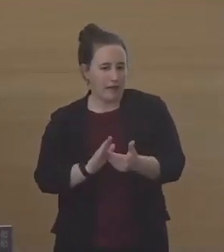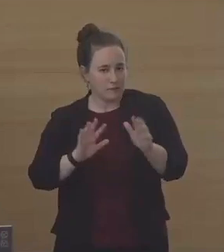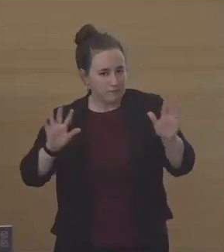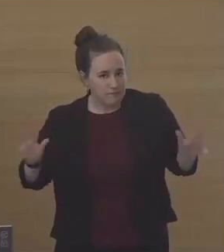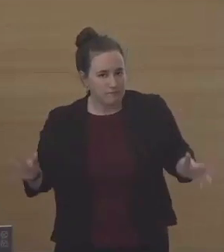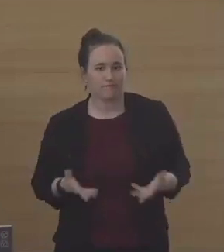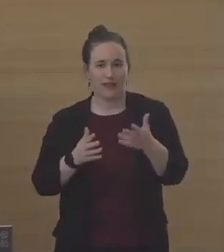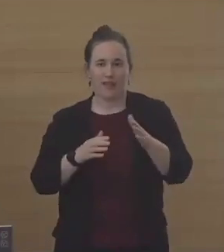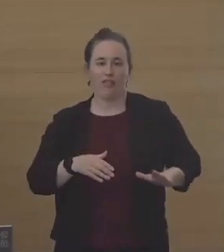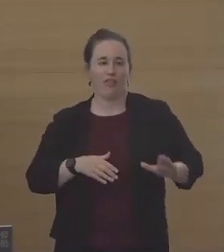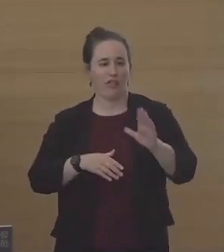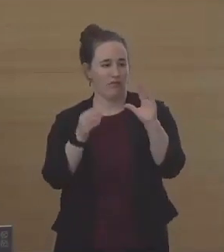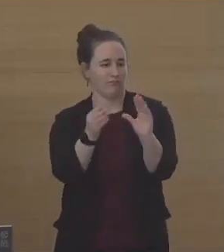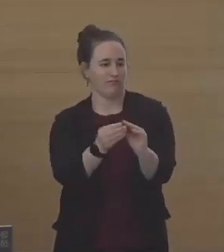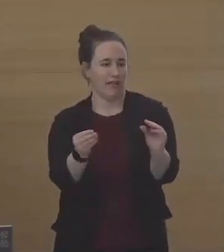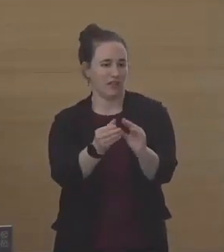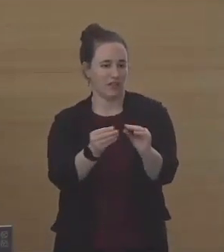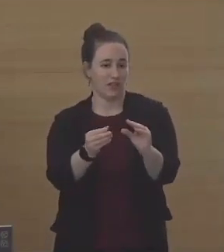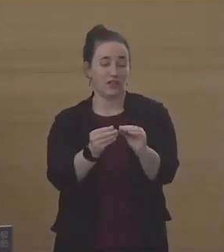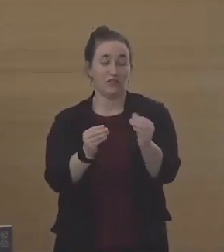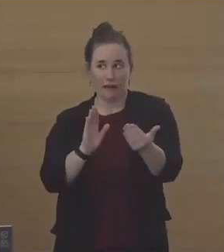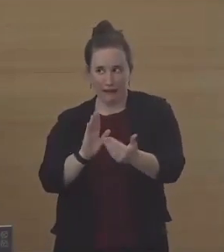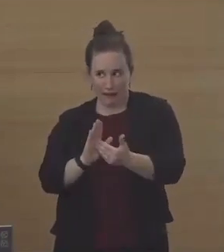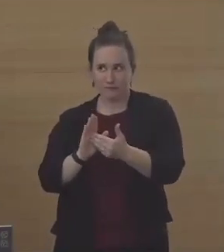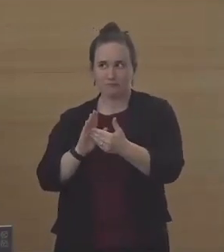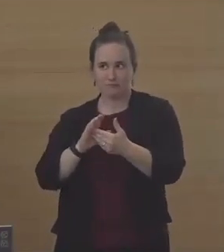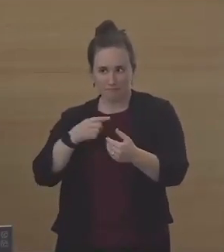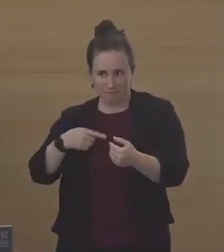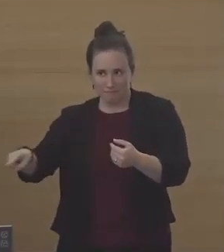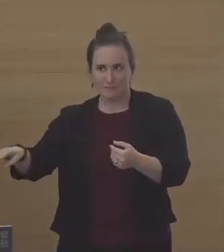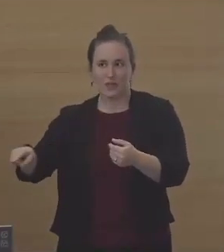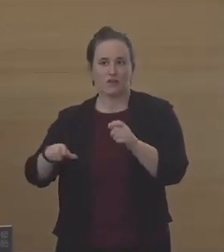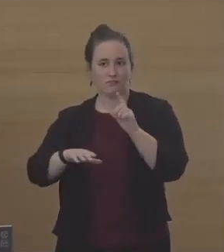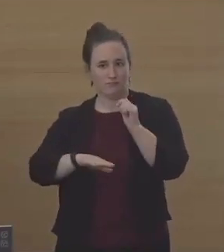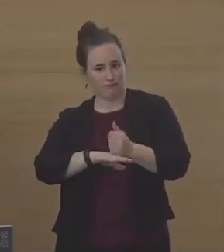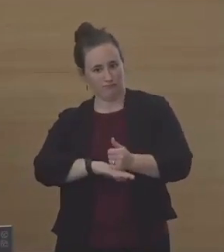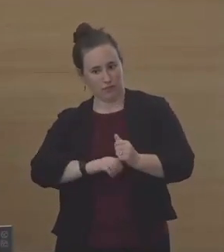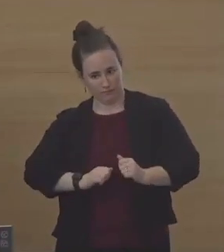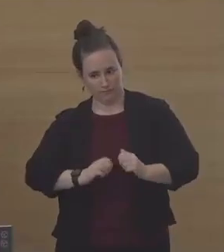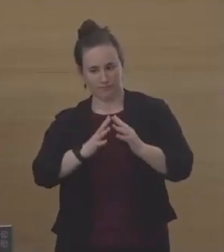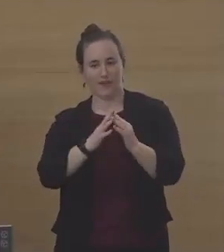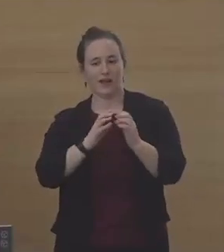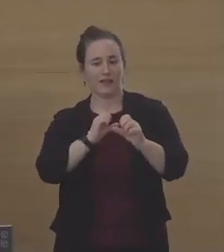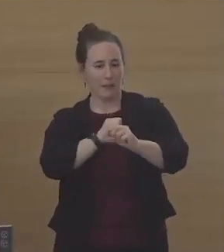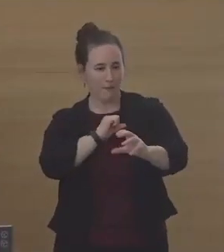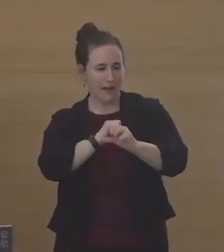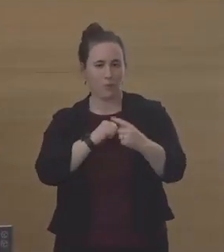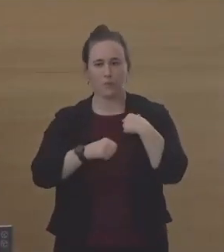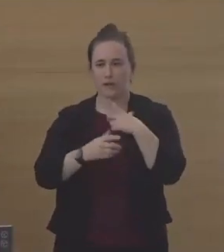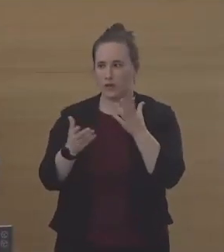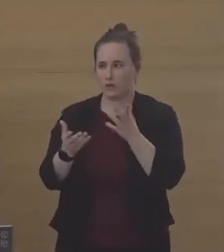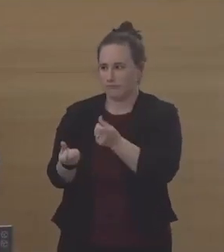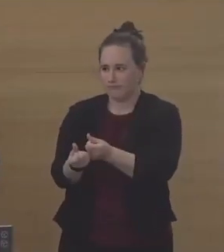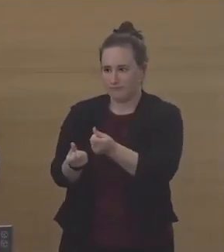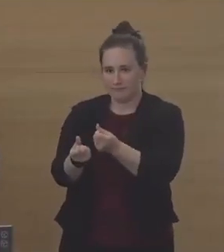Again, this is a campaign that they started, and we're just here to support them and to carry on their work.